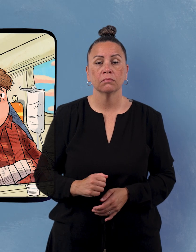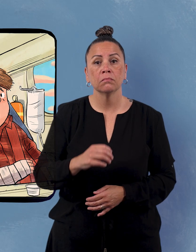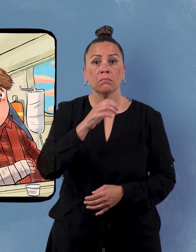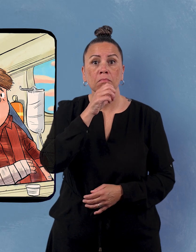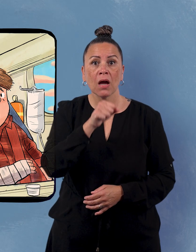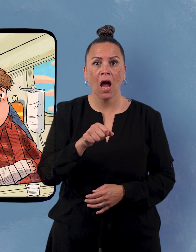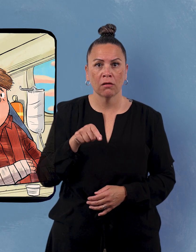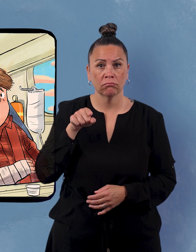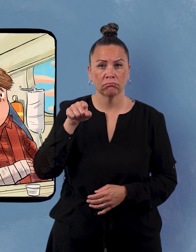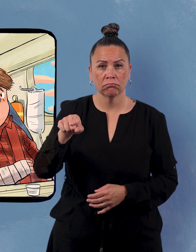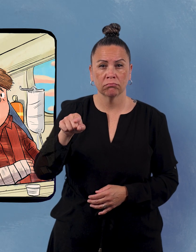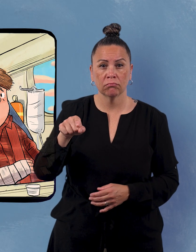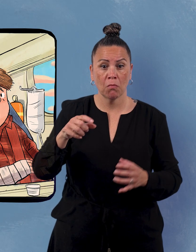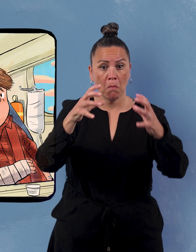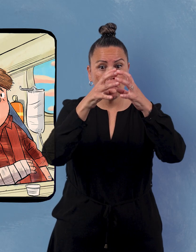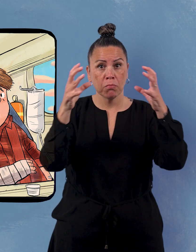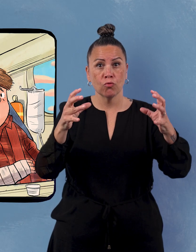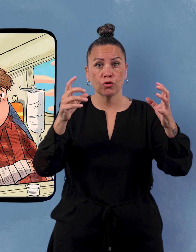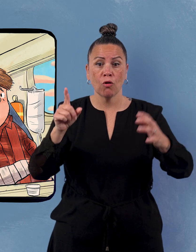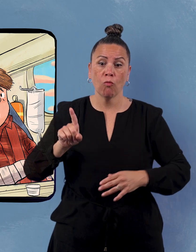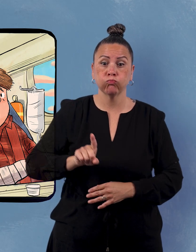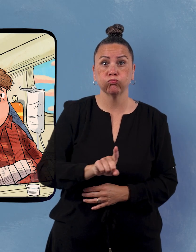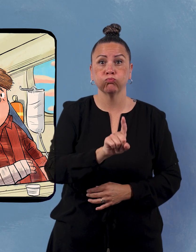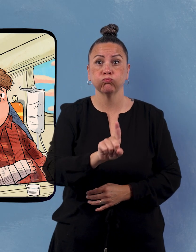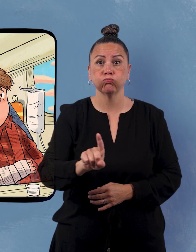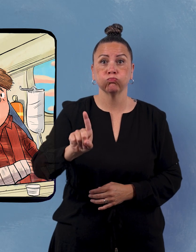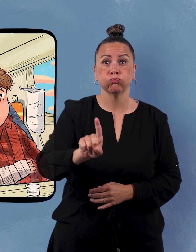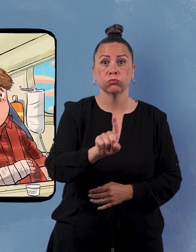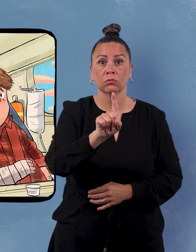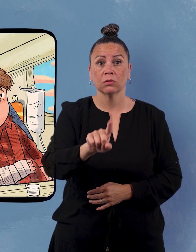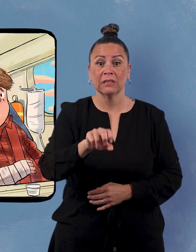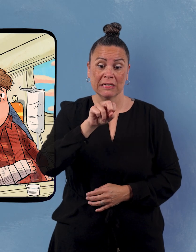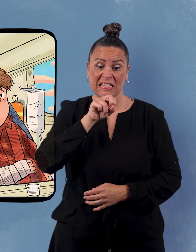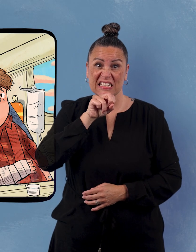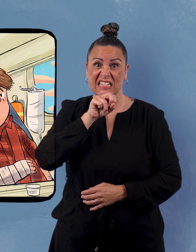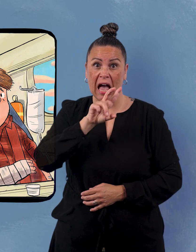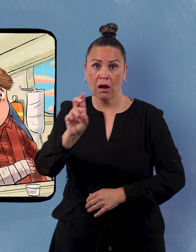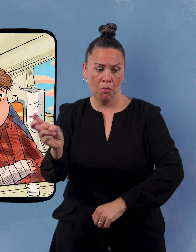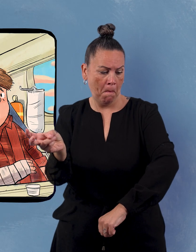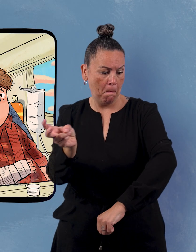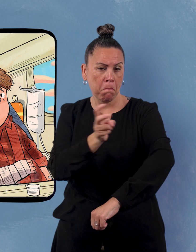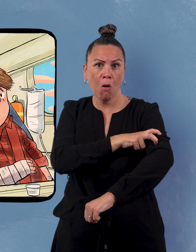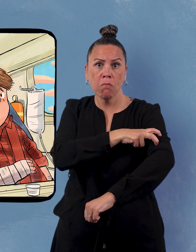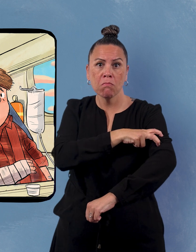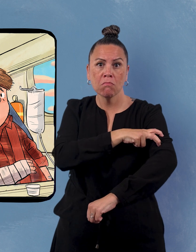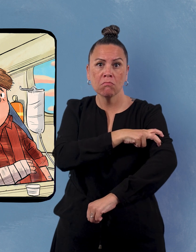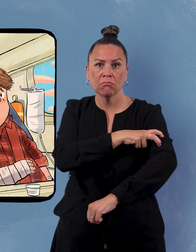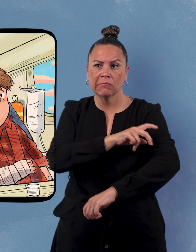Someone's been bitten by a snake in the bush.